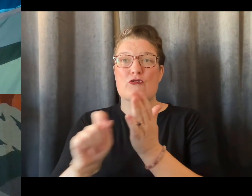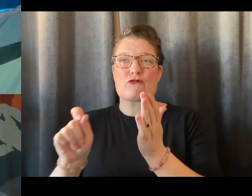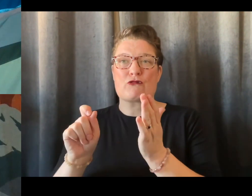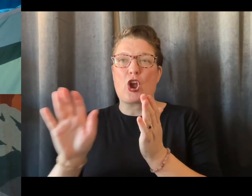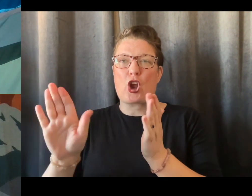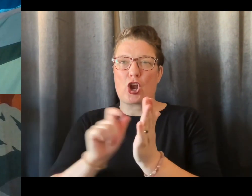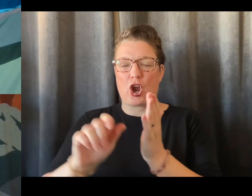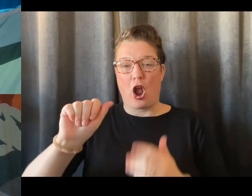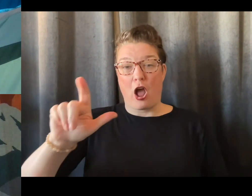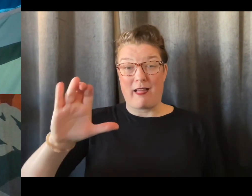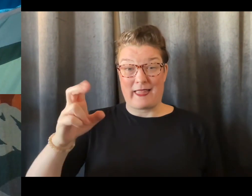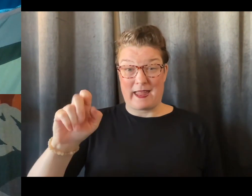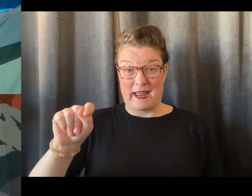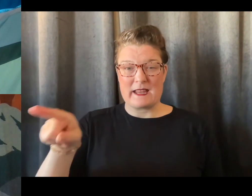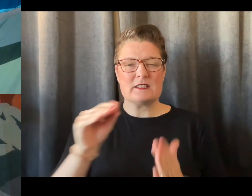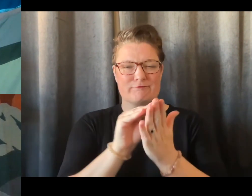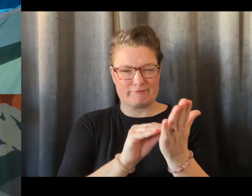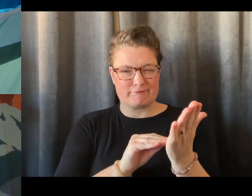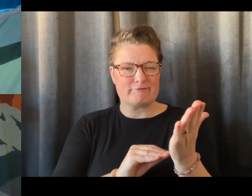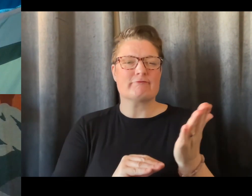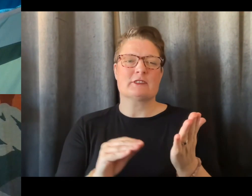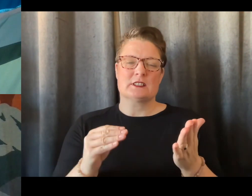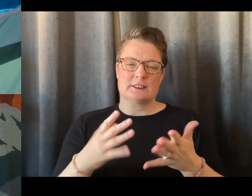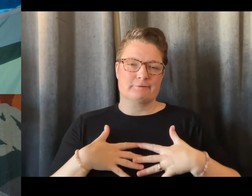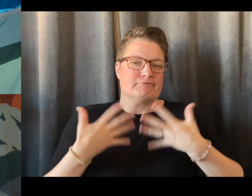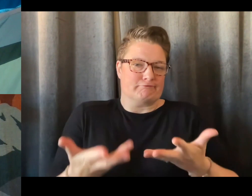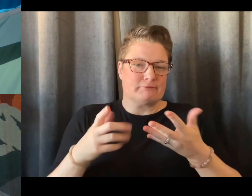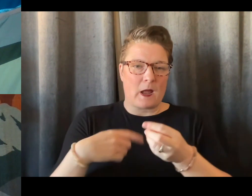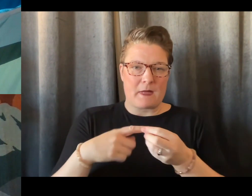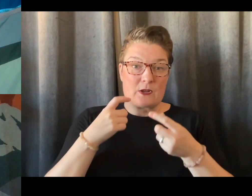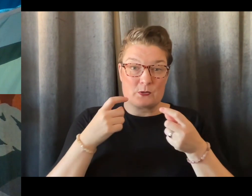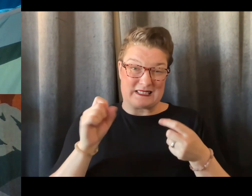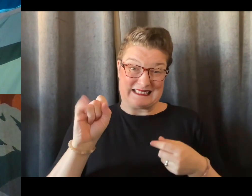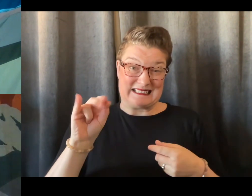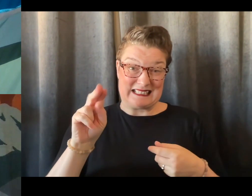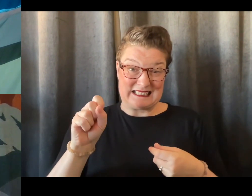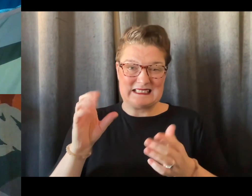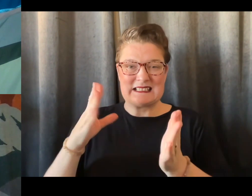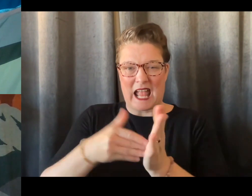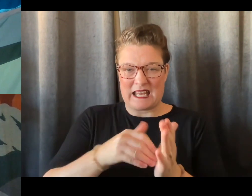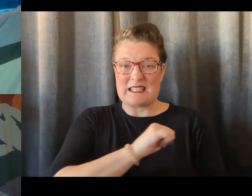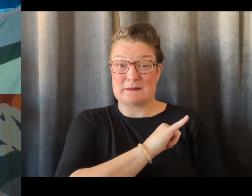for sins against Palestinians. And so I took inspiration from that and some of the material